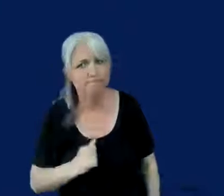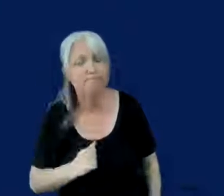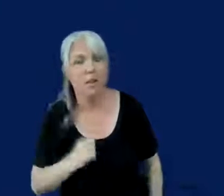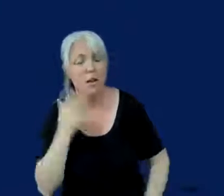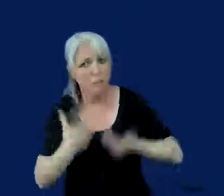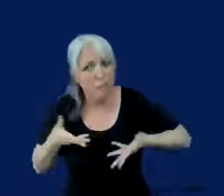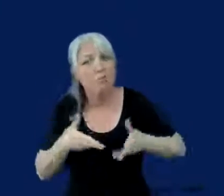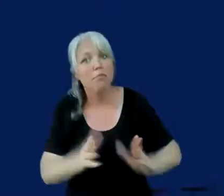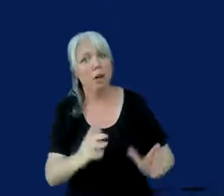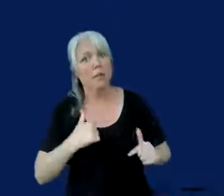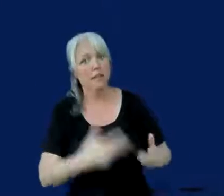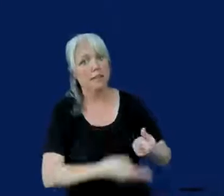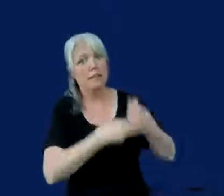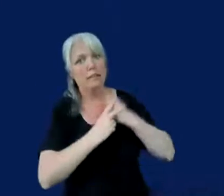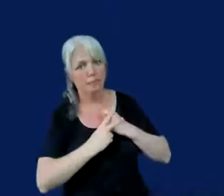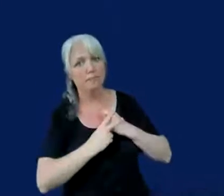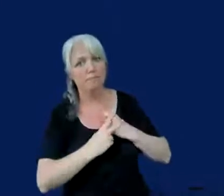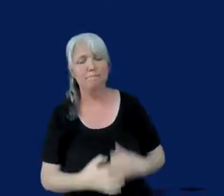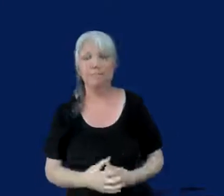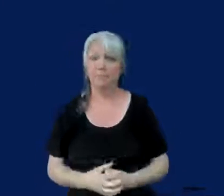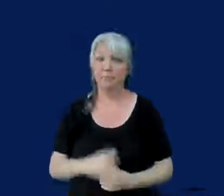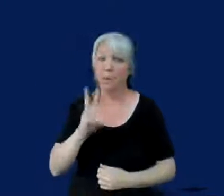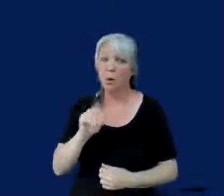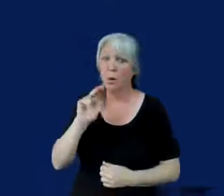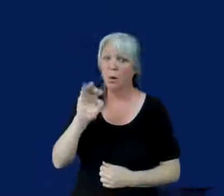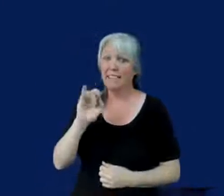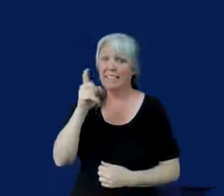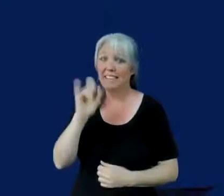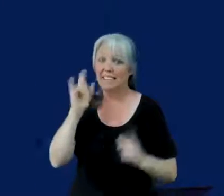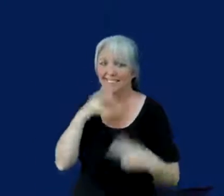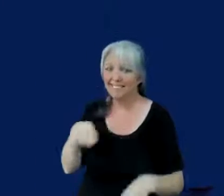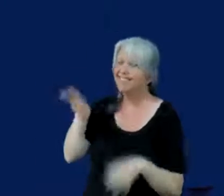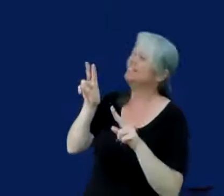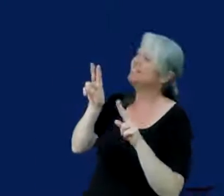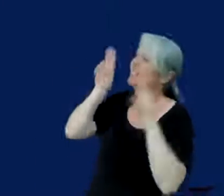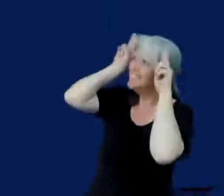Maybe he’ll let me keep you.” Winn-Dixie looked up at me and wagged his tail.